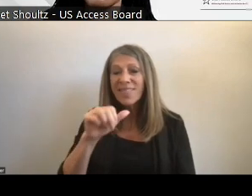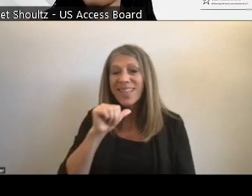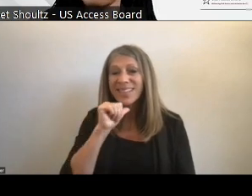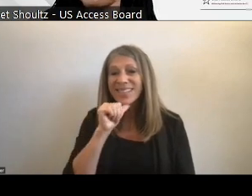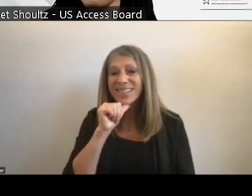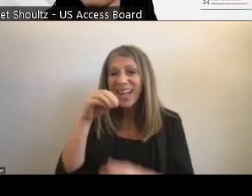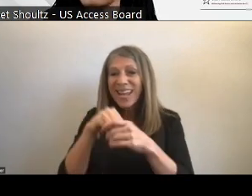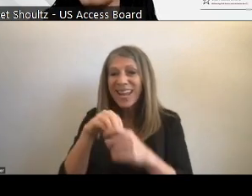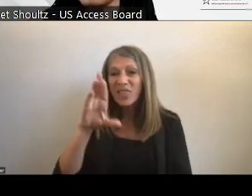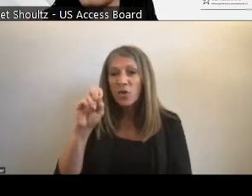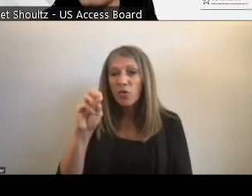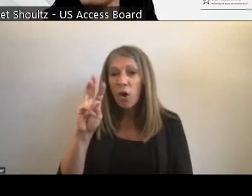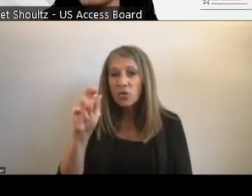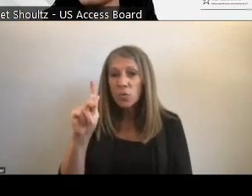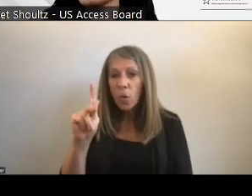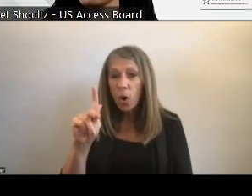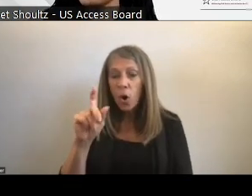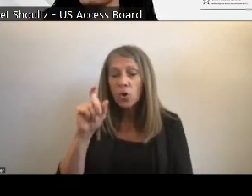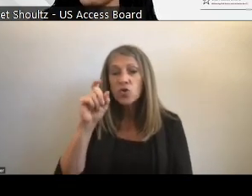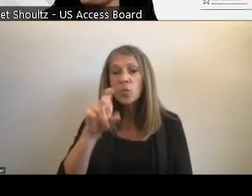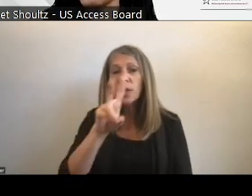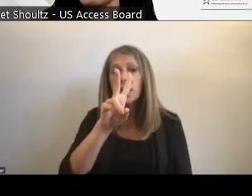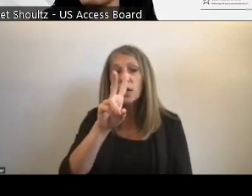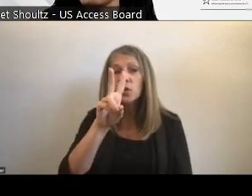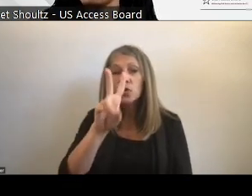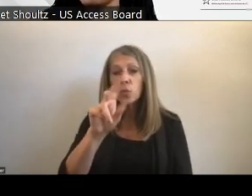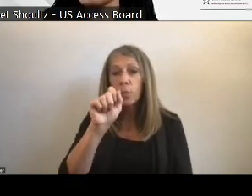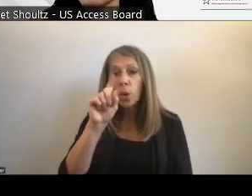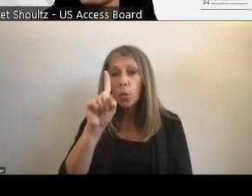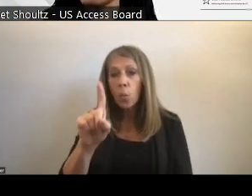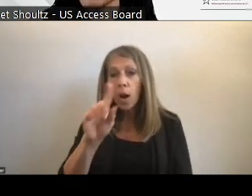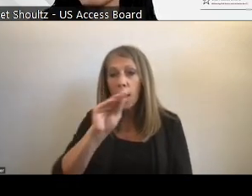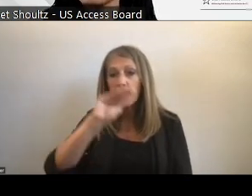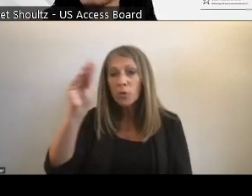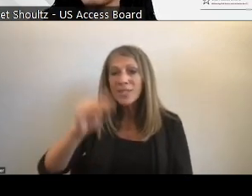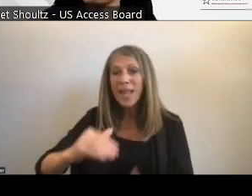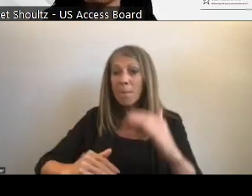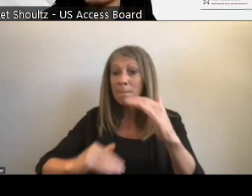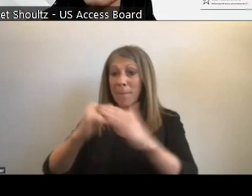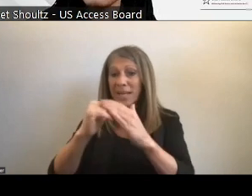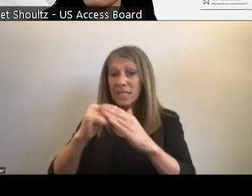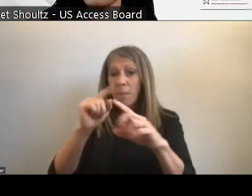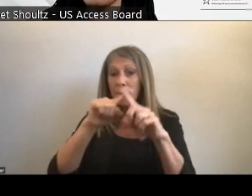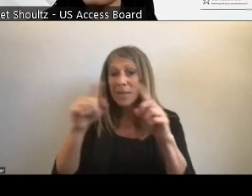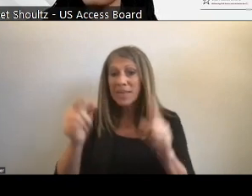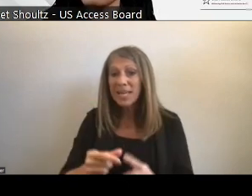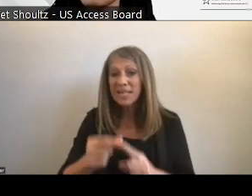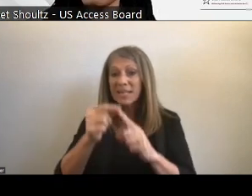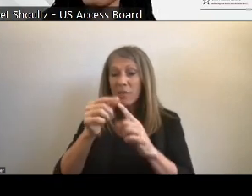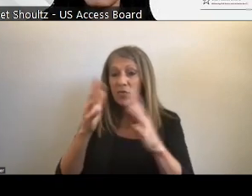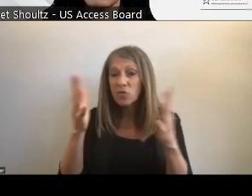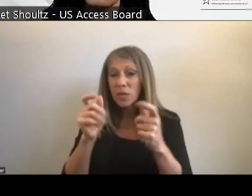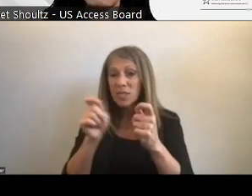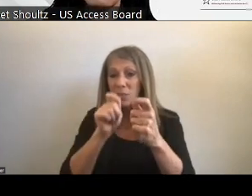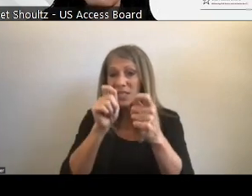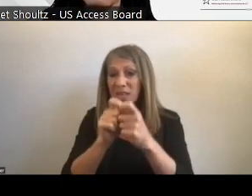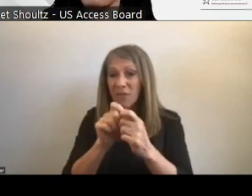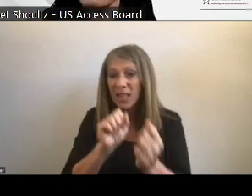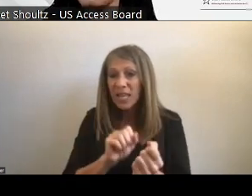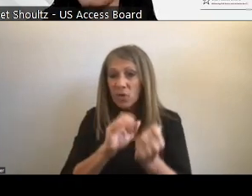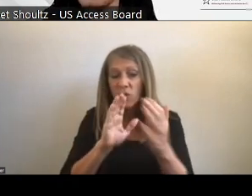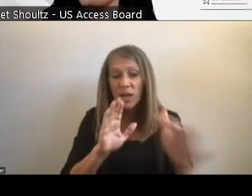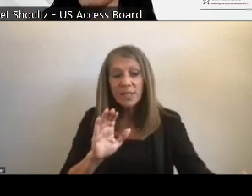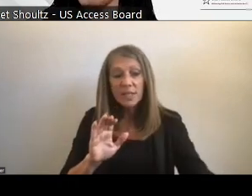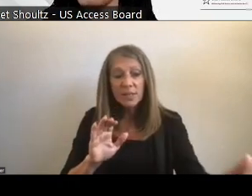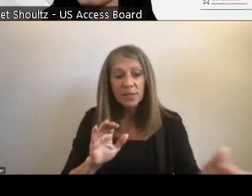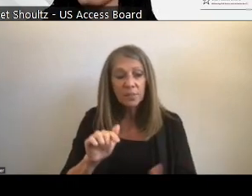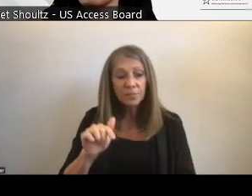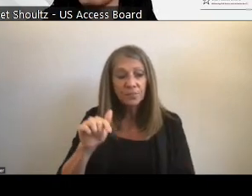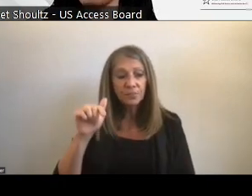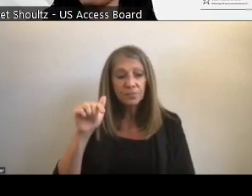the crosswalk shall be 2.1 percent maximum, but the exception is what specifically addresses this